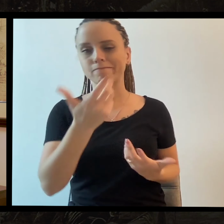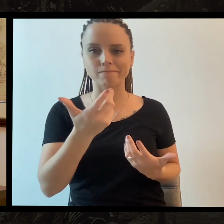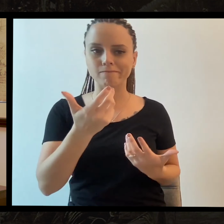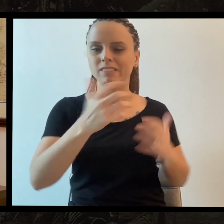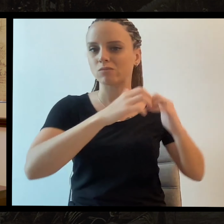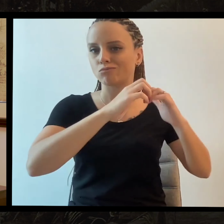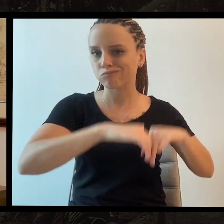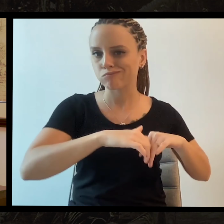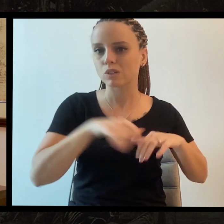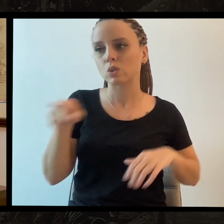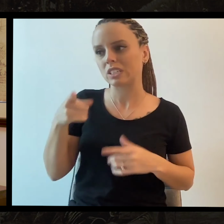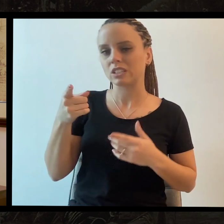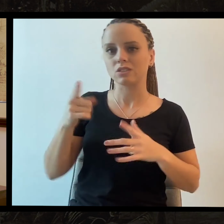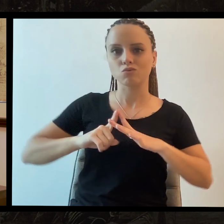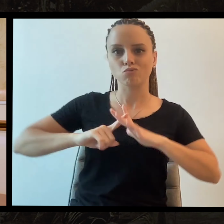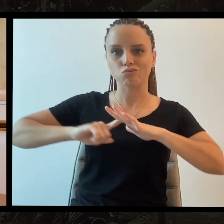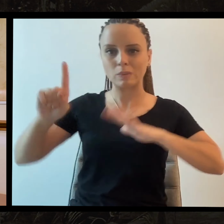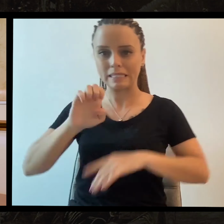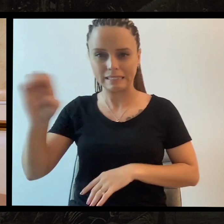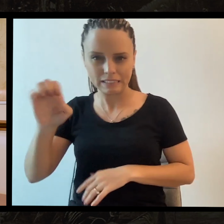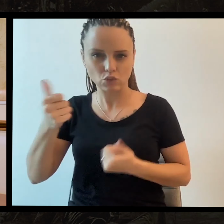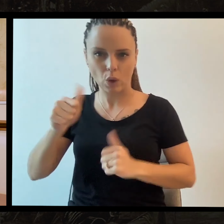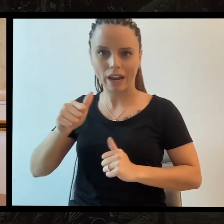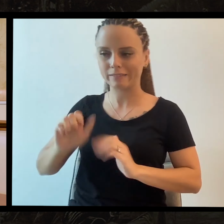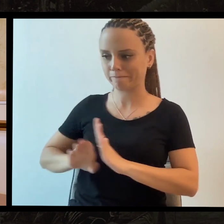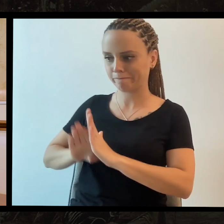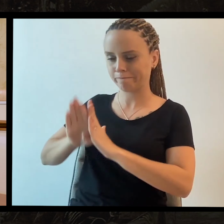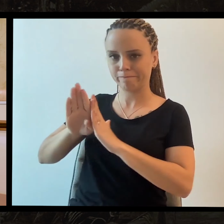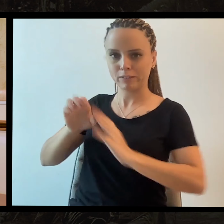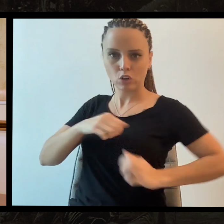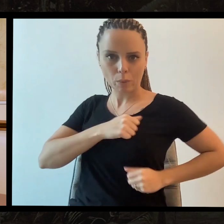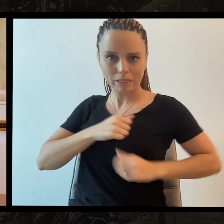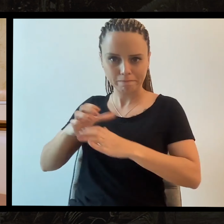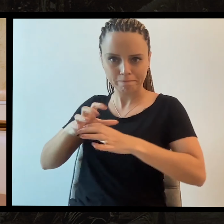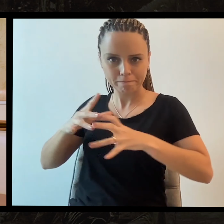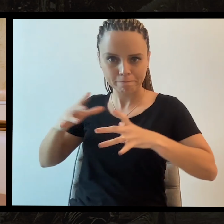So we have time to build up his army. The Tejanos are going to play a really important role in what happens next.